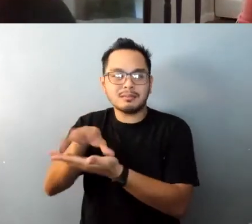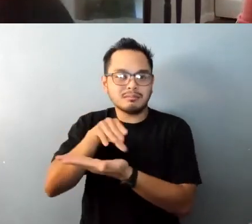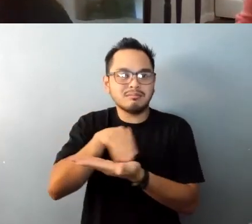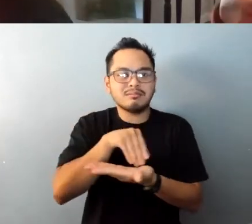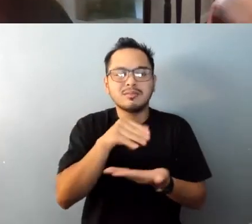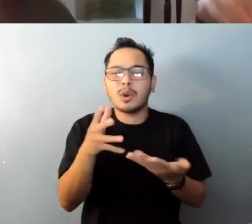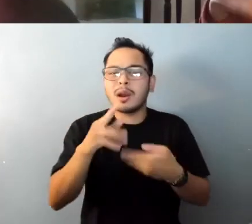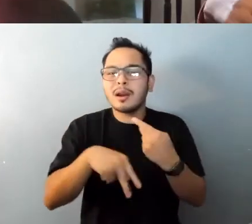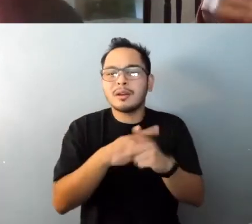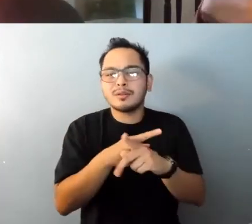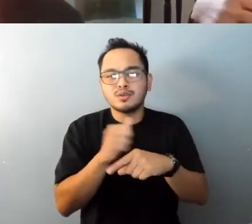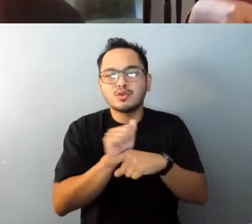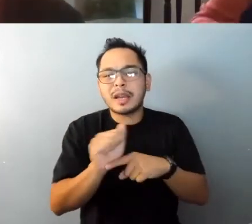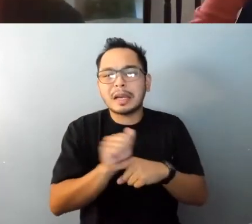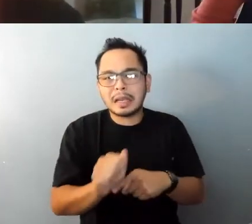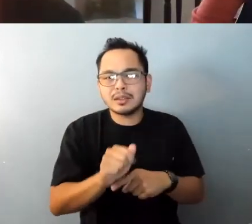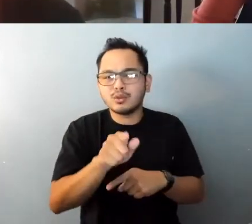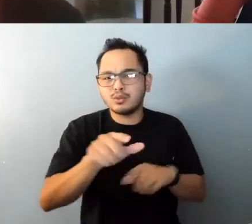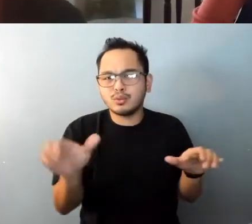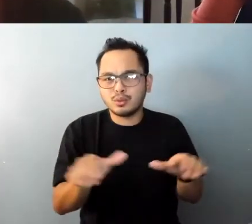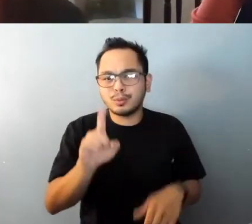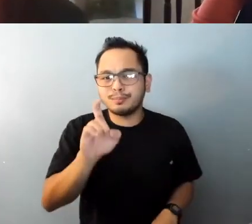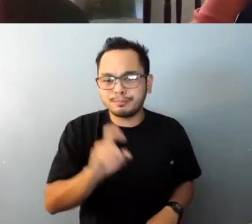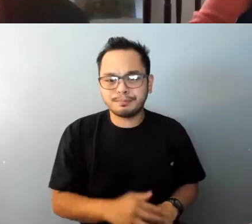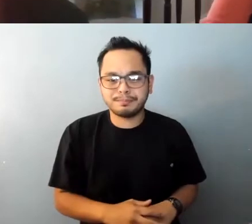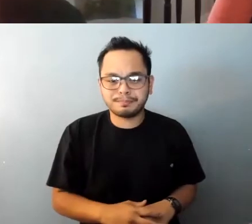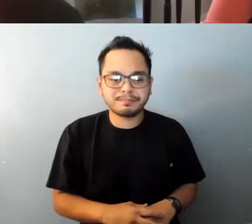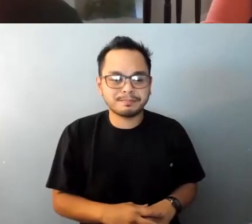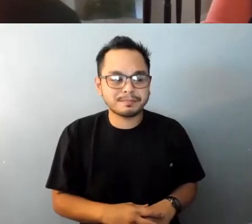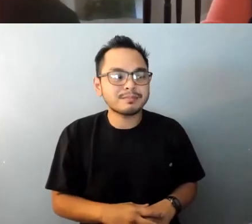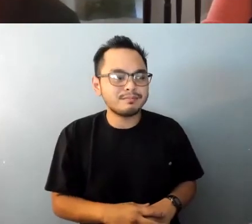sentences to sound like kids? It is really funny that you mention vocal